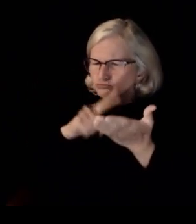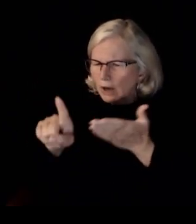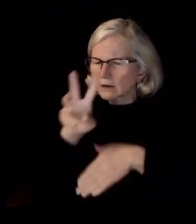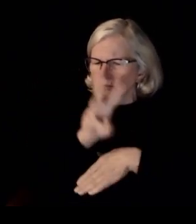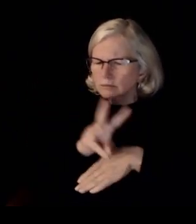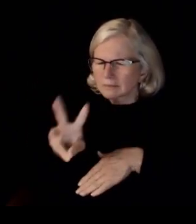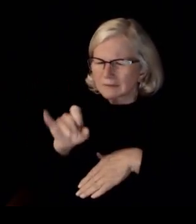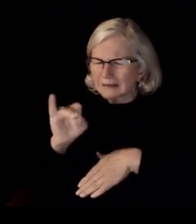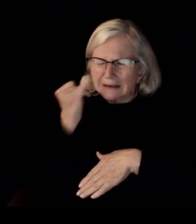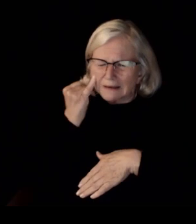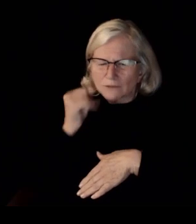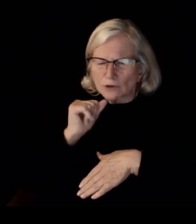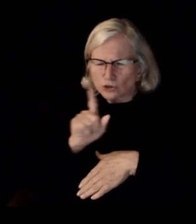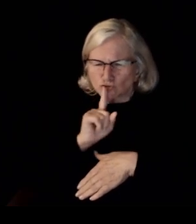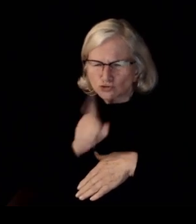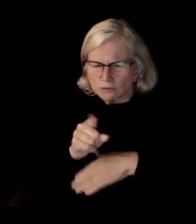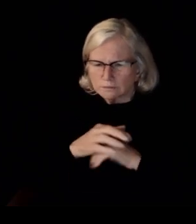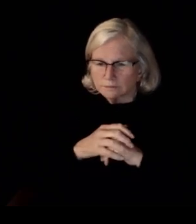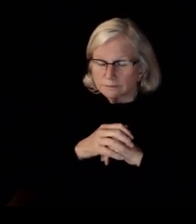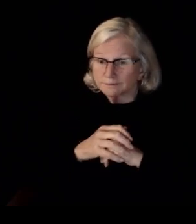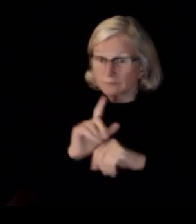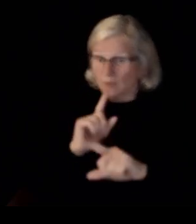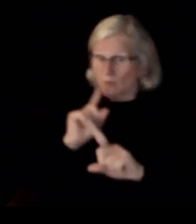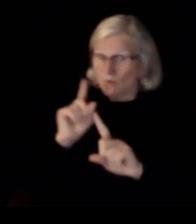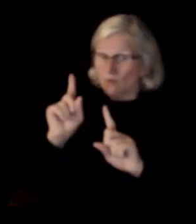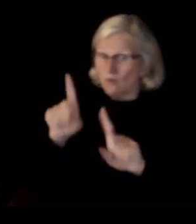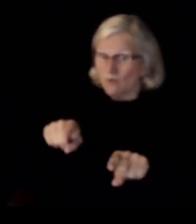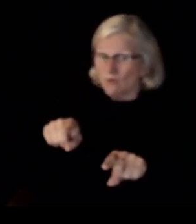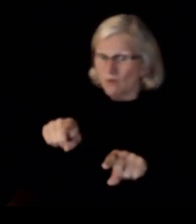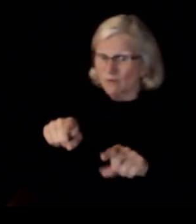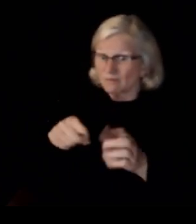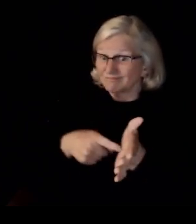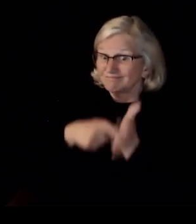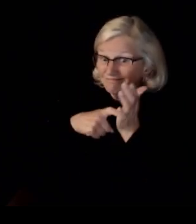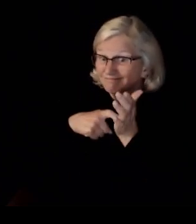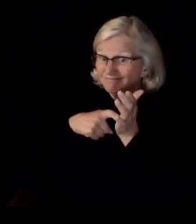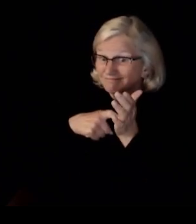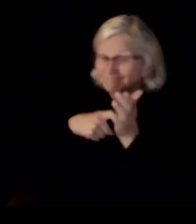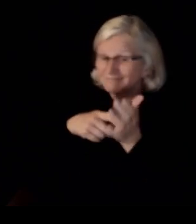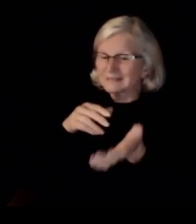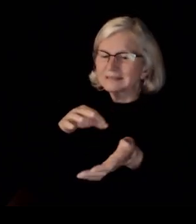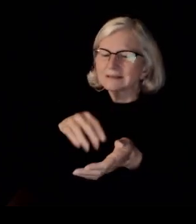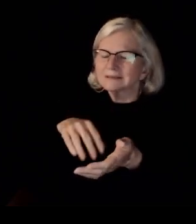include some specific exemptions including people with a medical condition, a mental